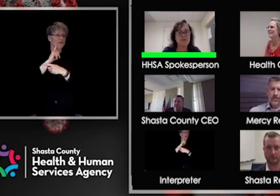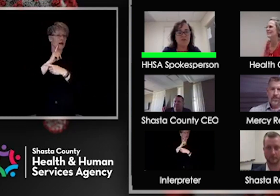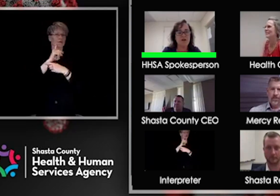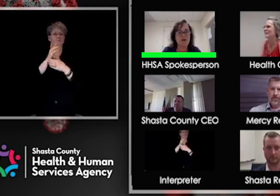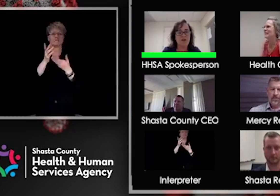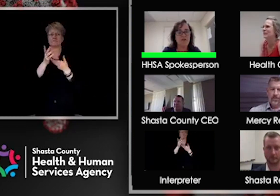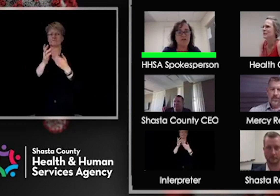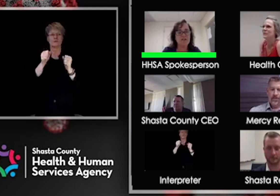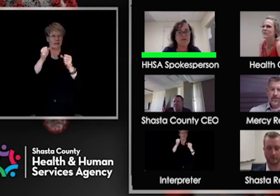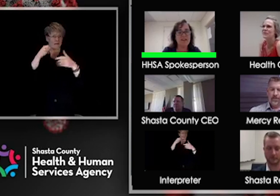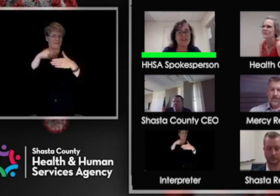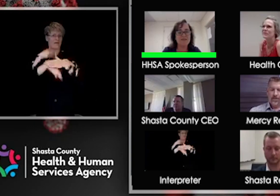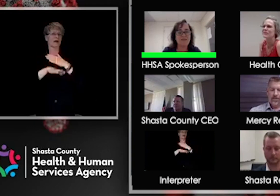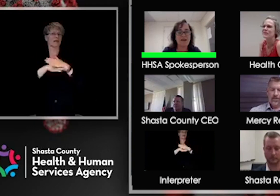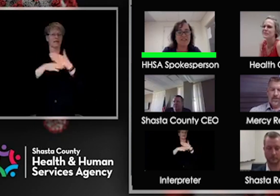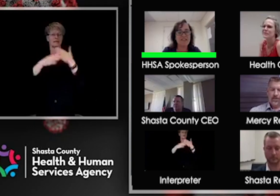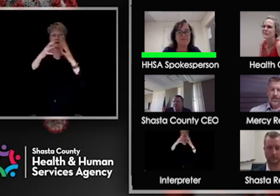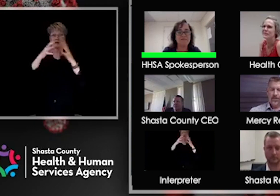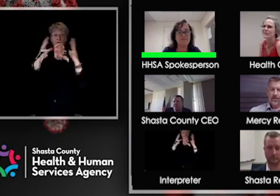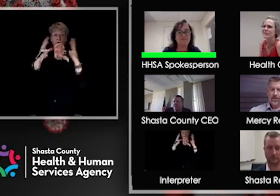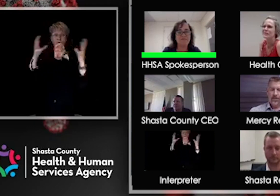see you all next week. Have a great day!